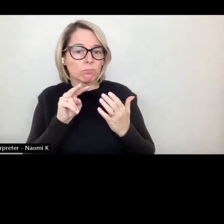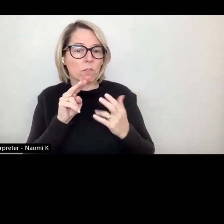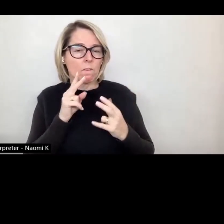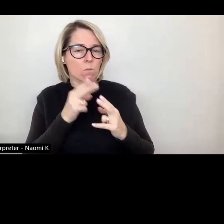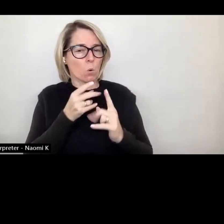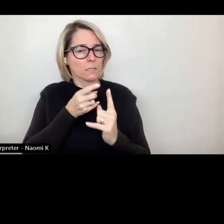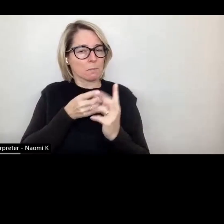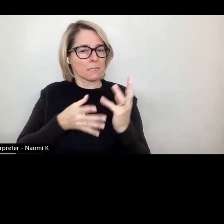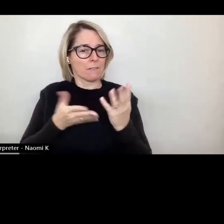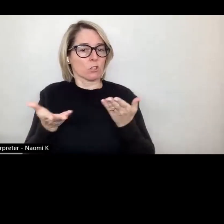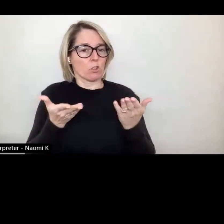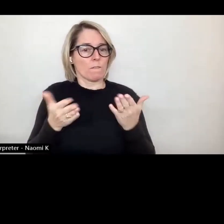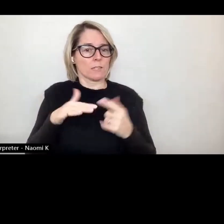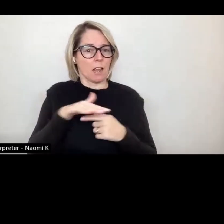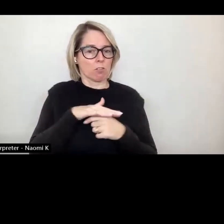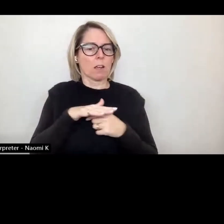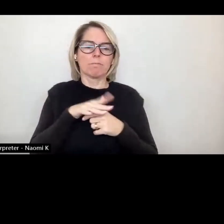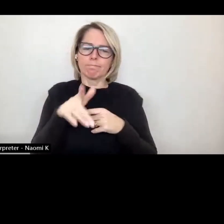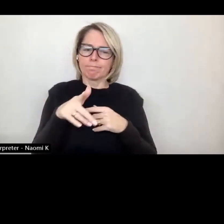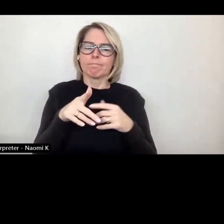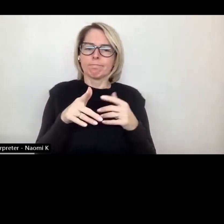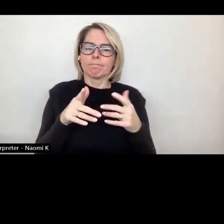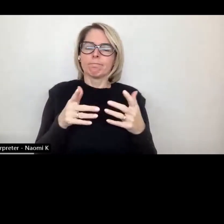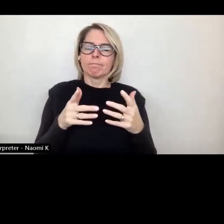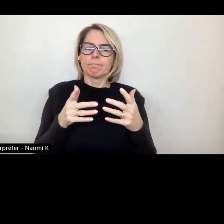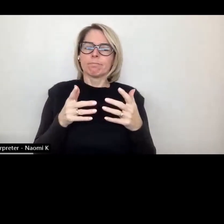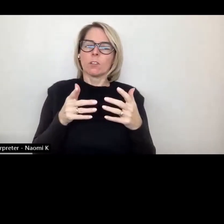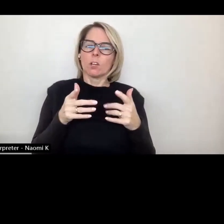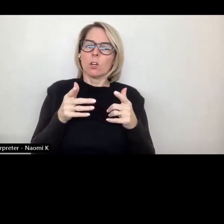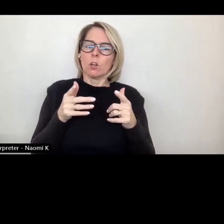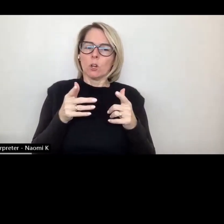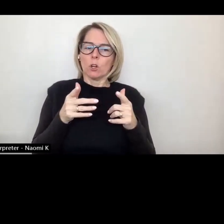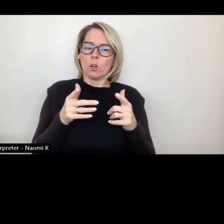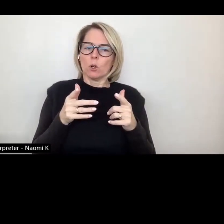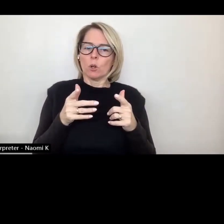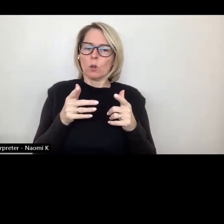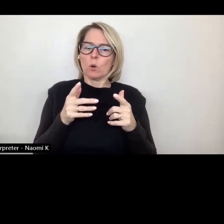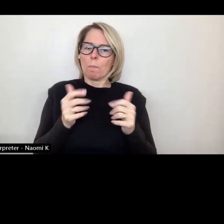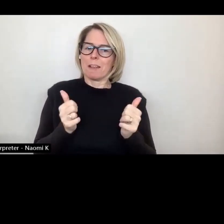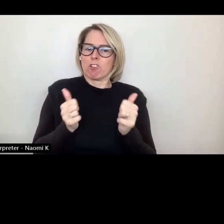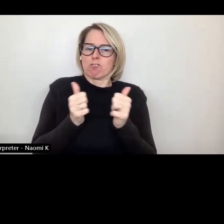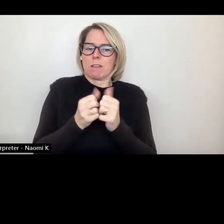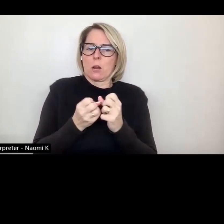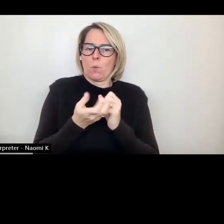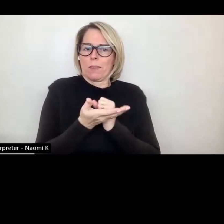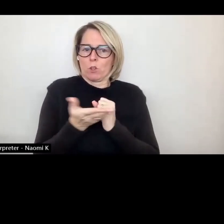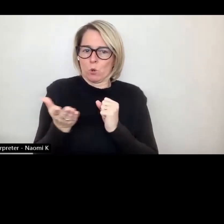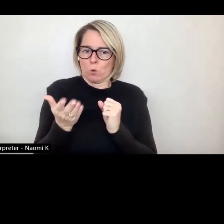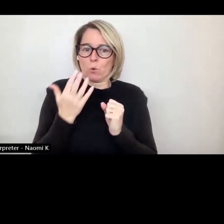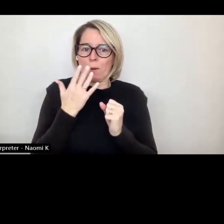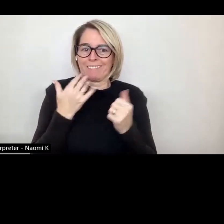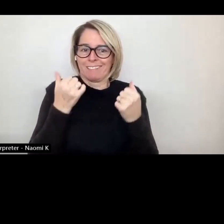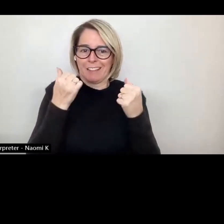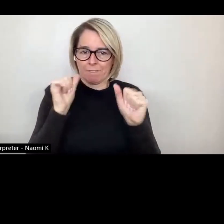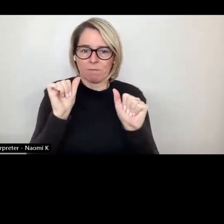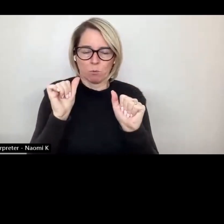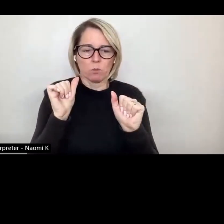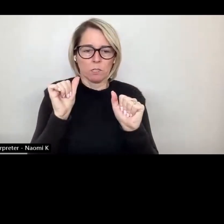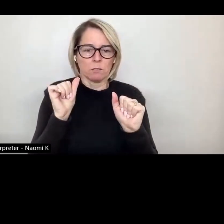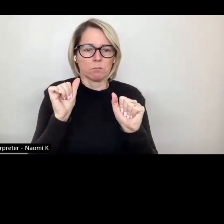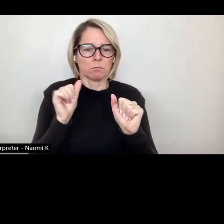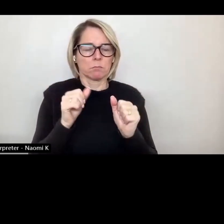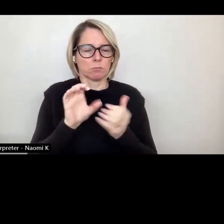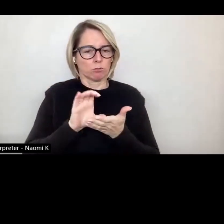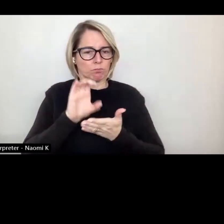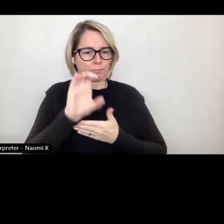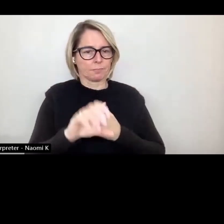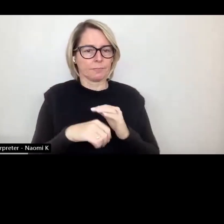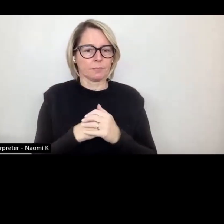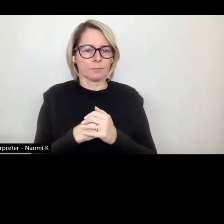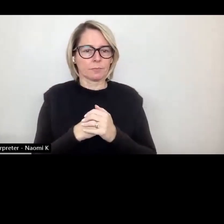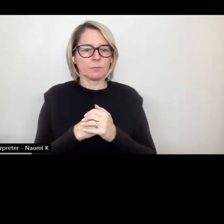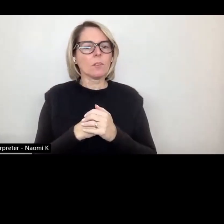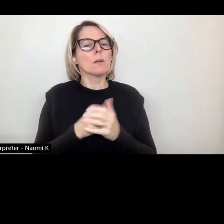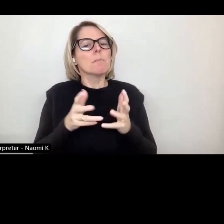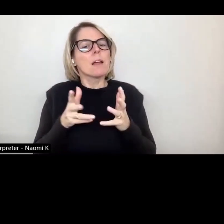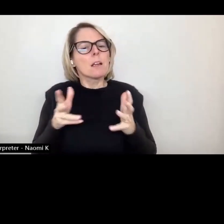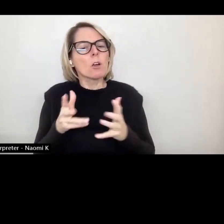But we would encourage you to be as specific as you can about what you think you will be able to measure and what you think you will be able to deliver.